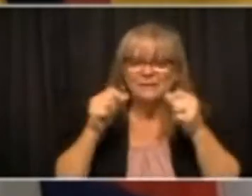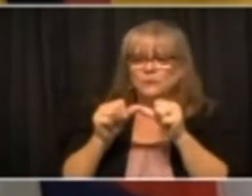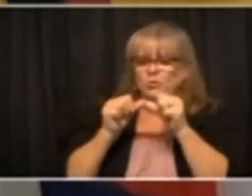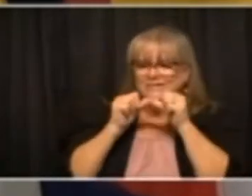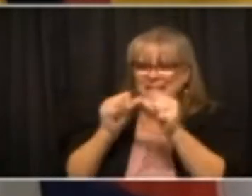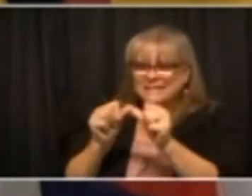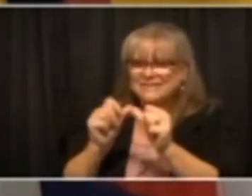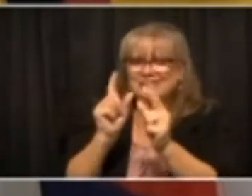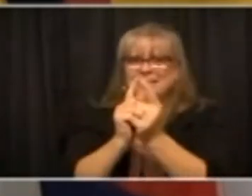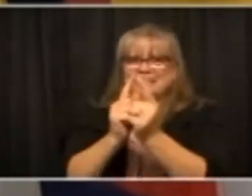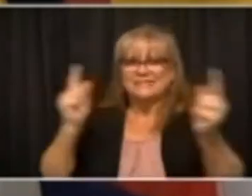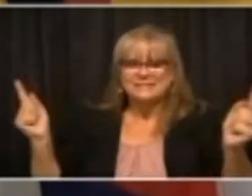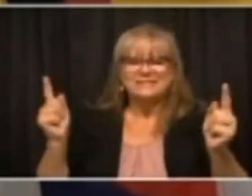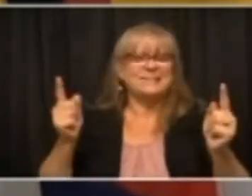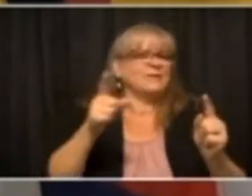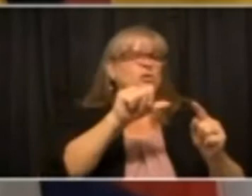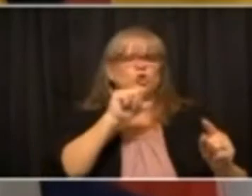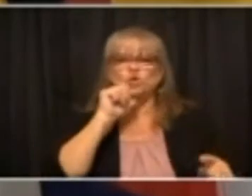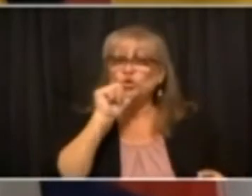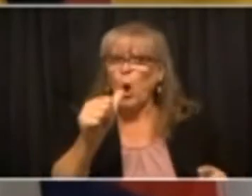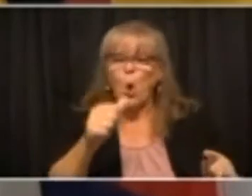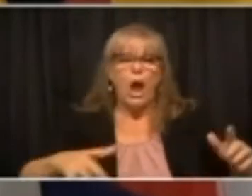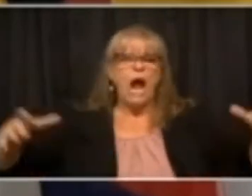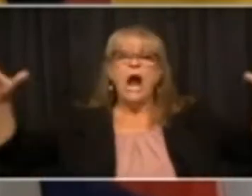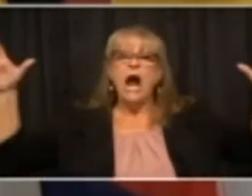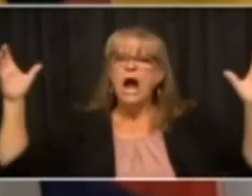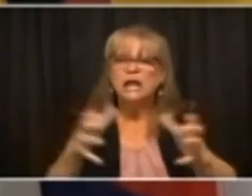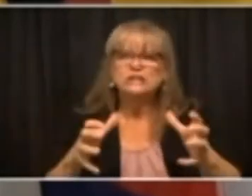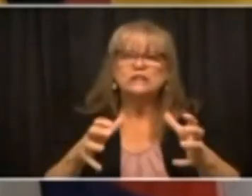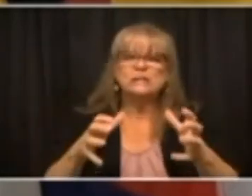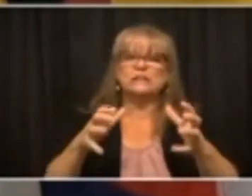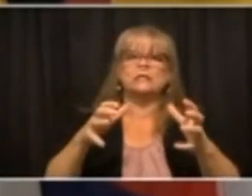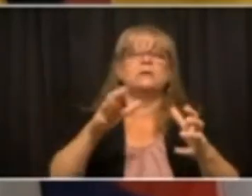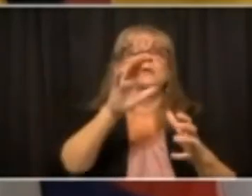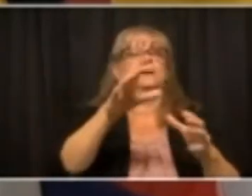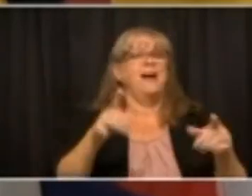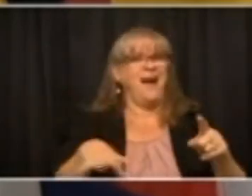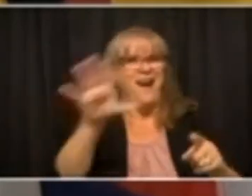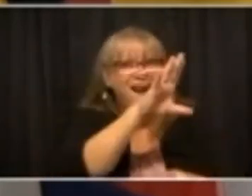regularly simple things things that truly